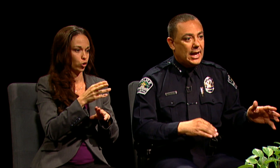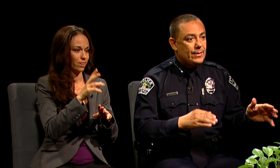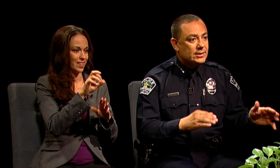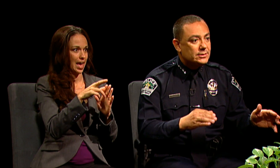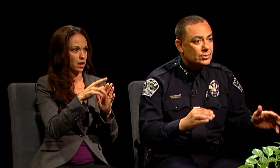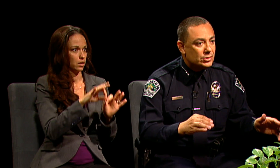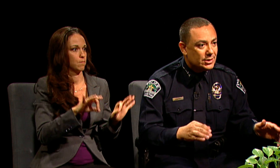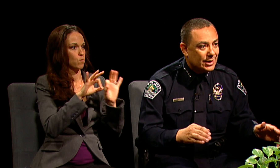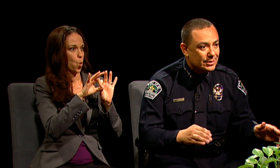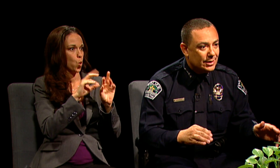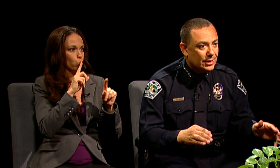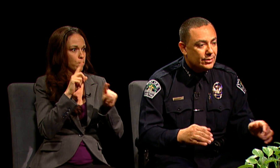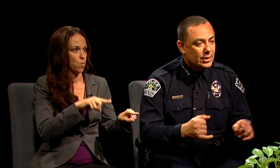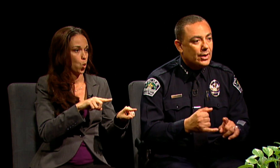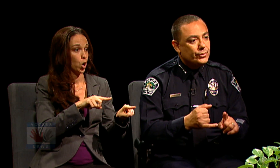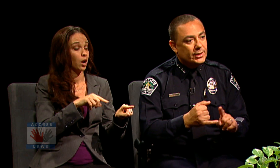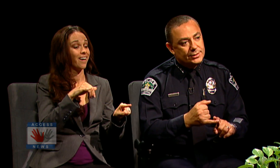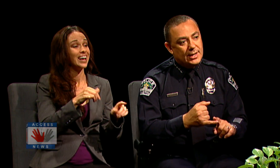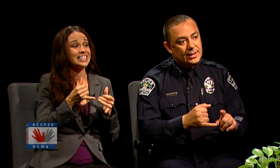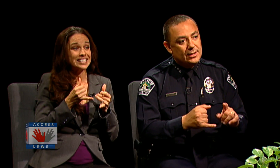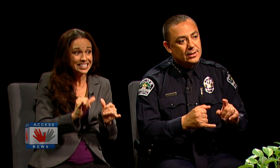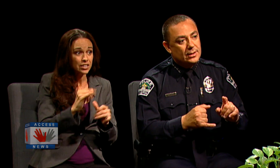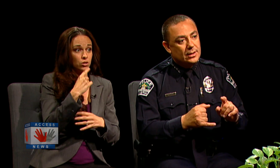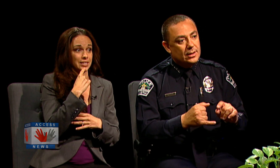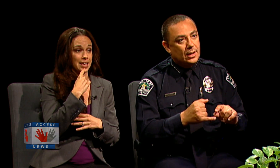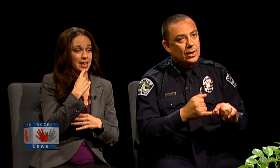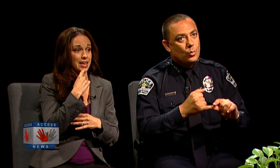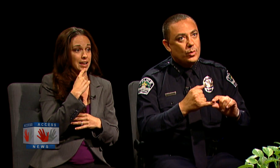AND THEY STILL SAID THAT OFFICER QUINTANA,